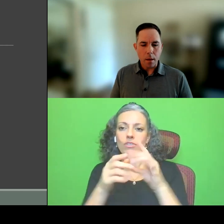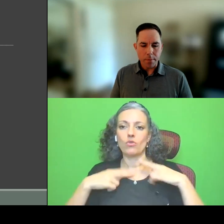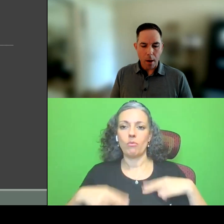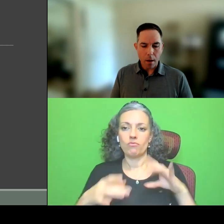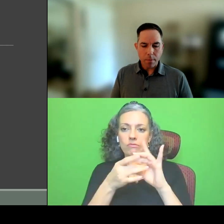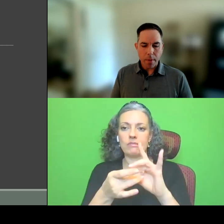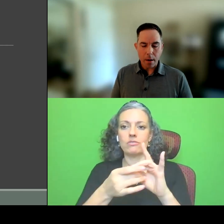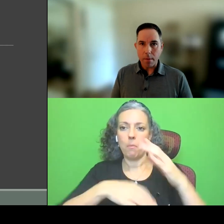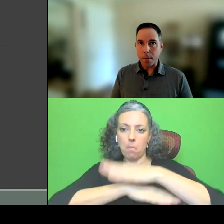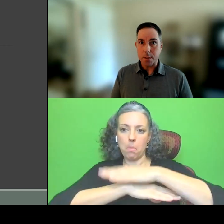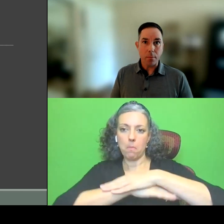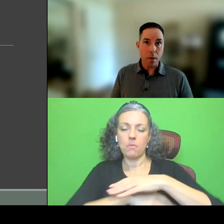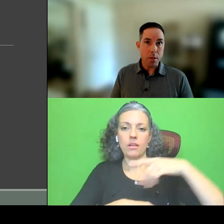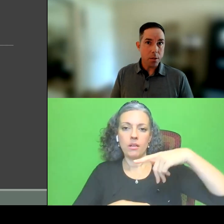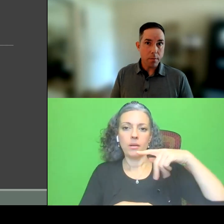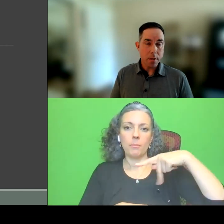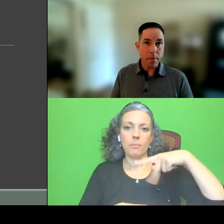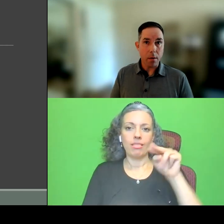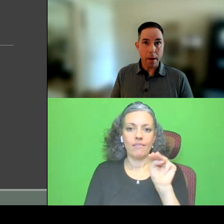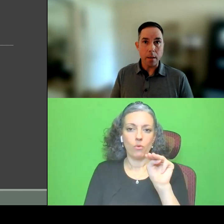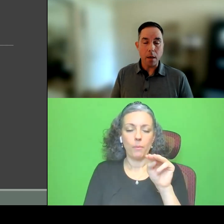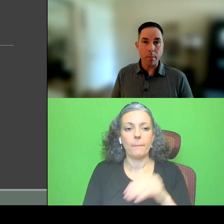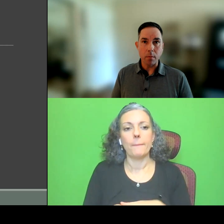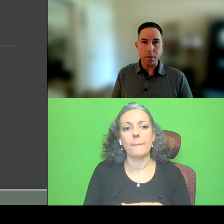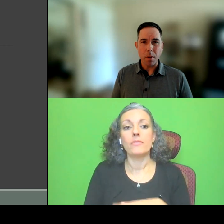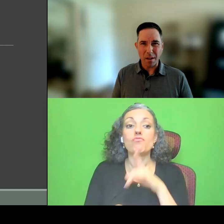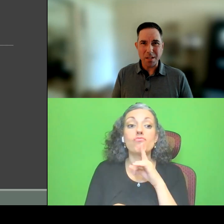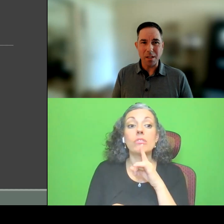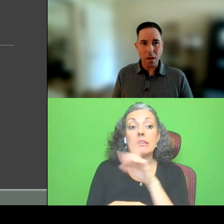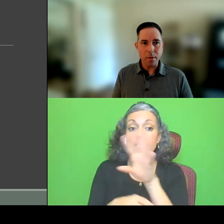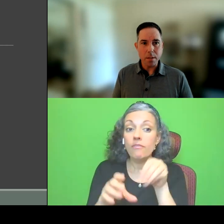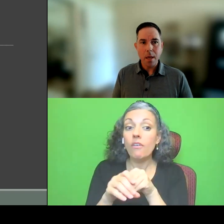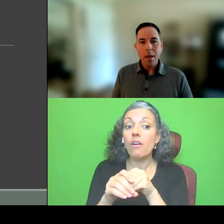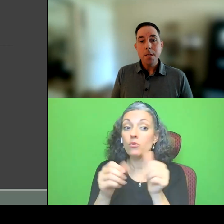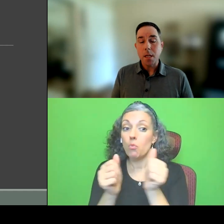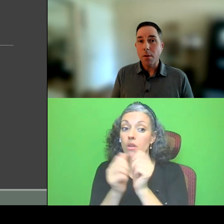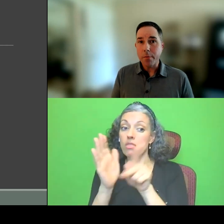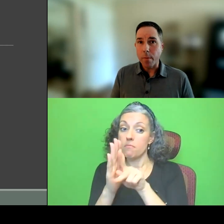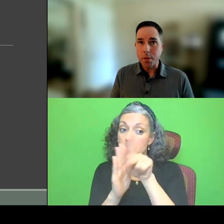If you have that offer to software as a service than they are likely to come in with some policy and governance. Same with information